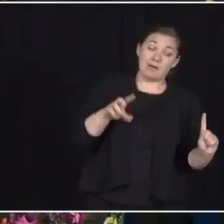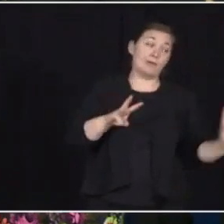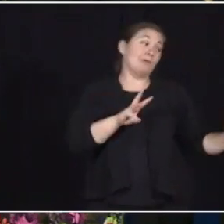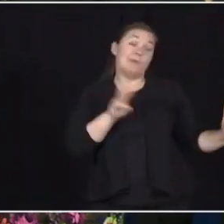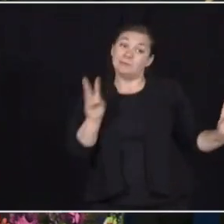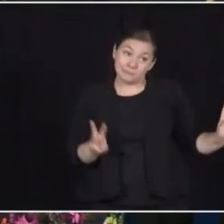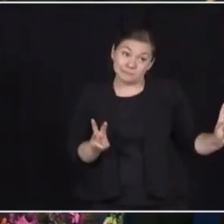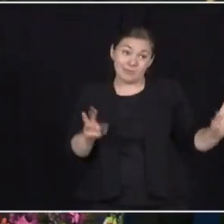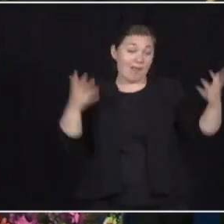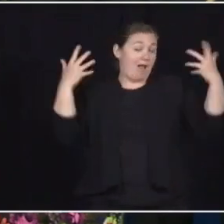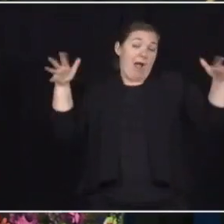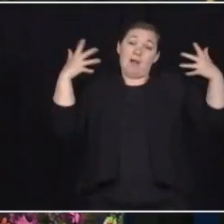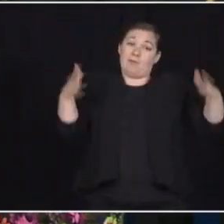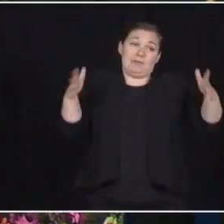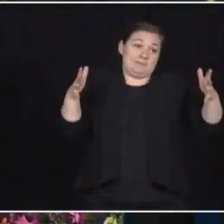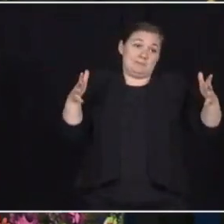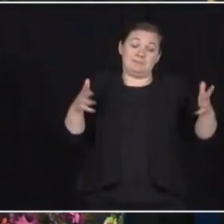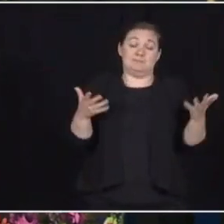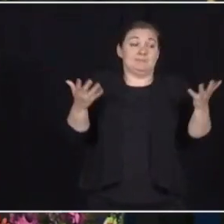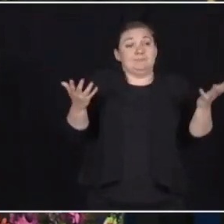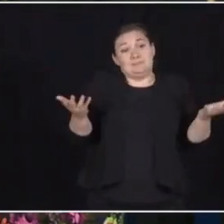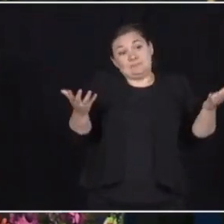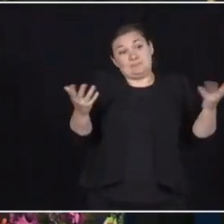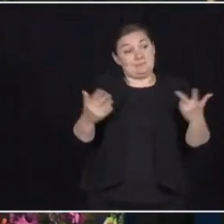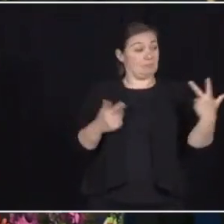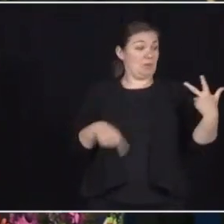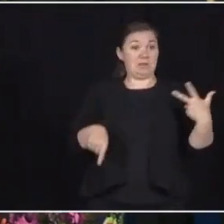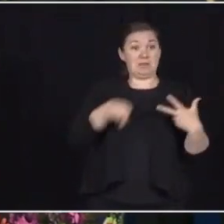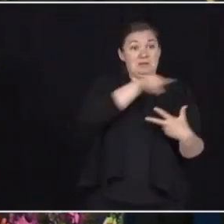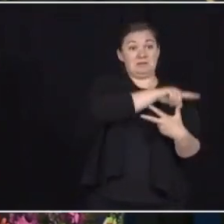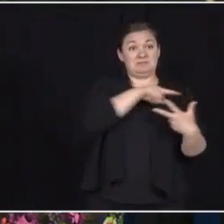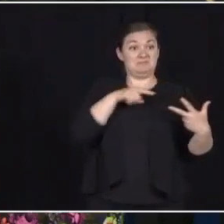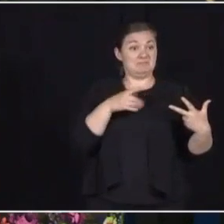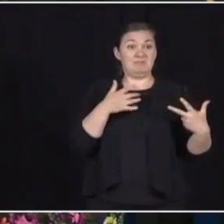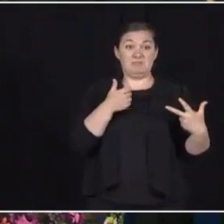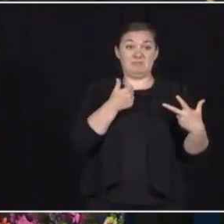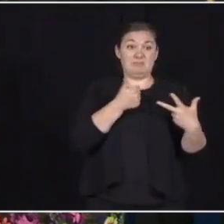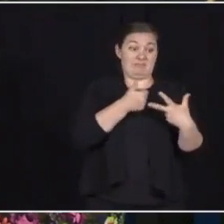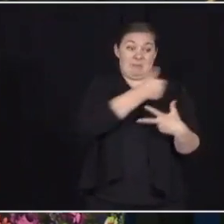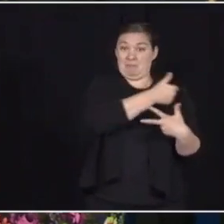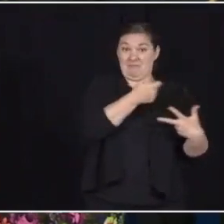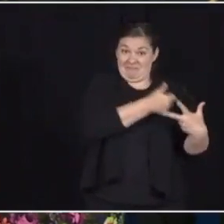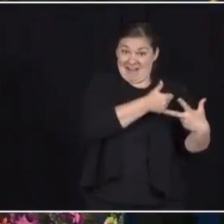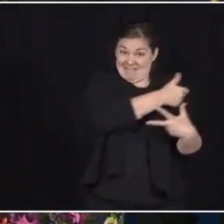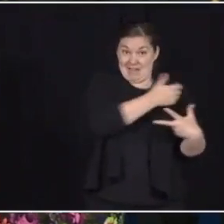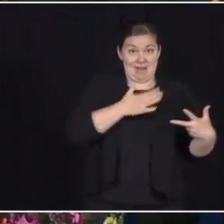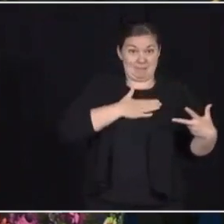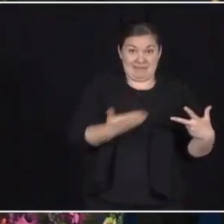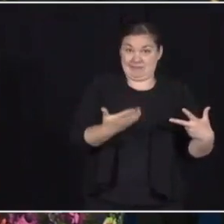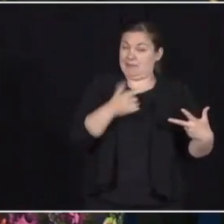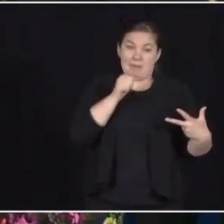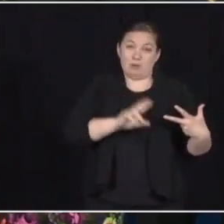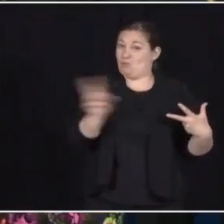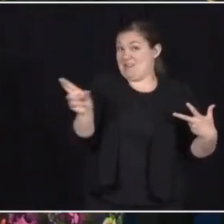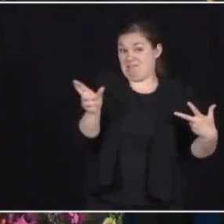officer. I understand they spoke with the chief medical officer of Toronto. In a minute and Peale and Windsor.